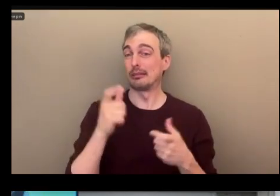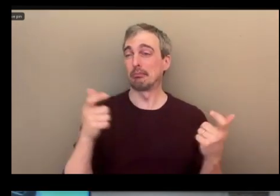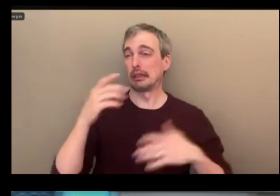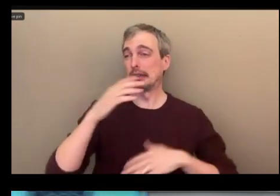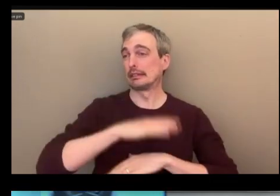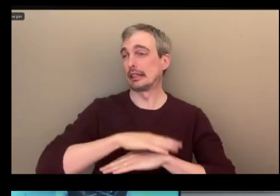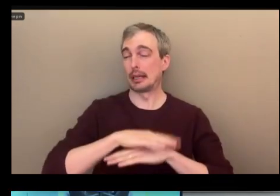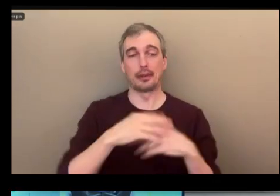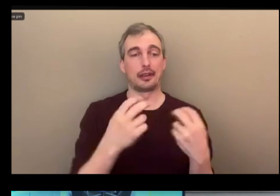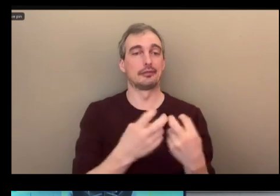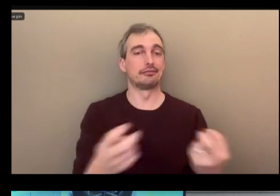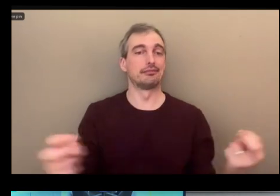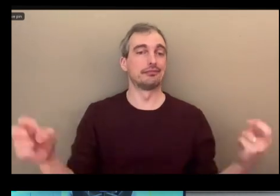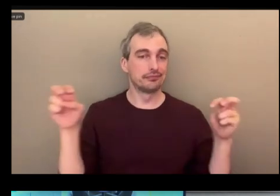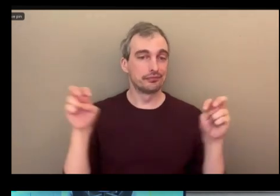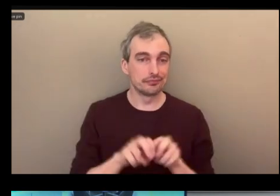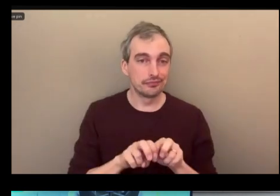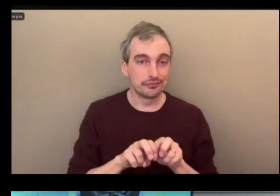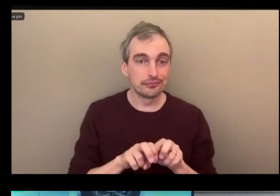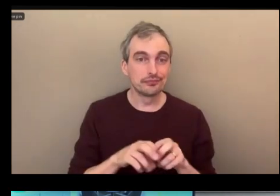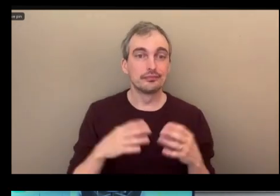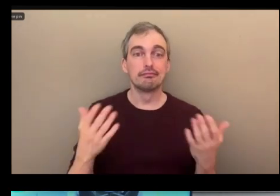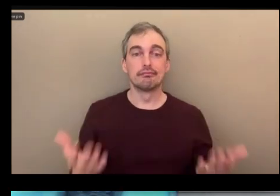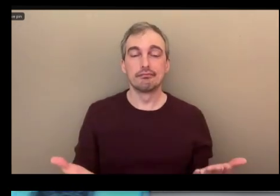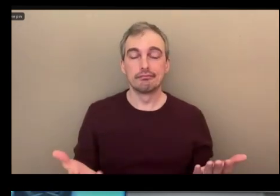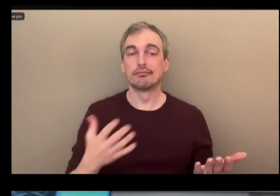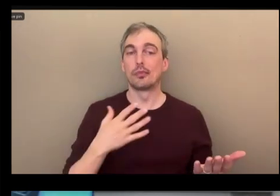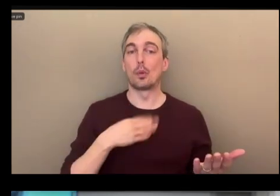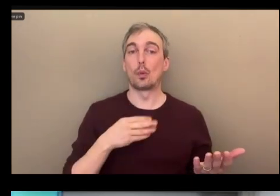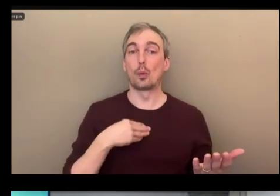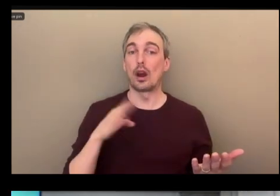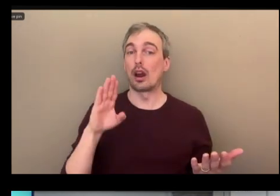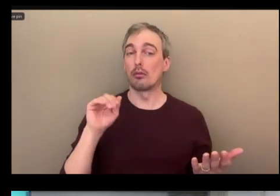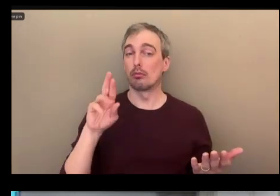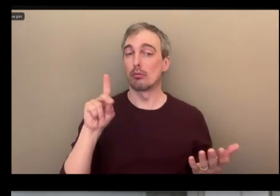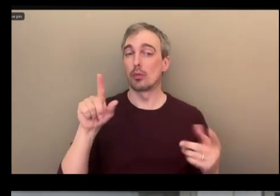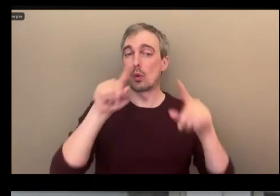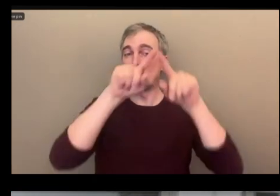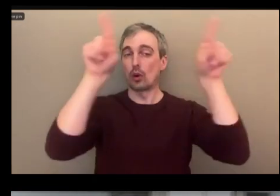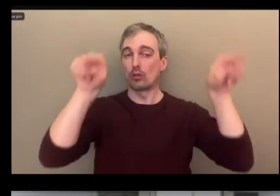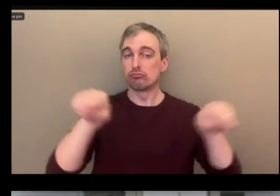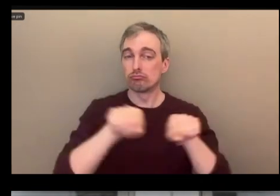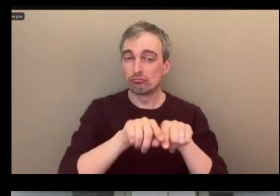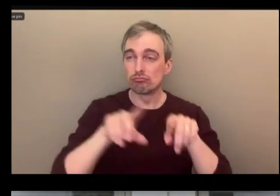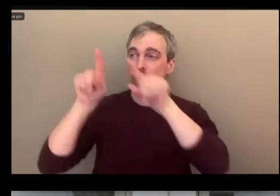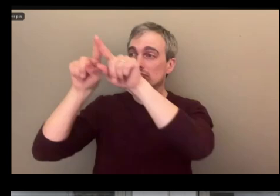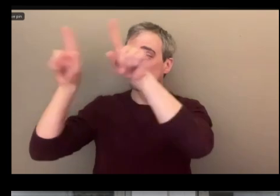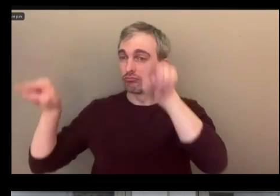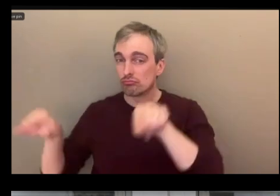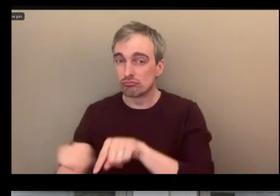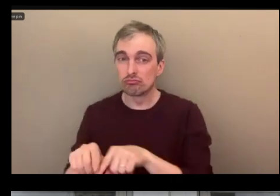White boards. Tables. These are where the two different PC and Mac machines are on the Braille readers.